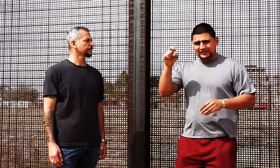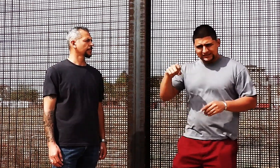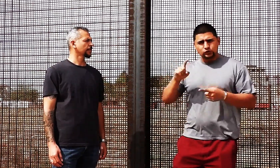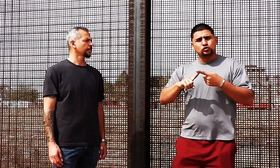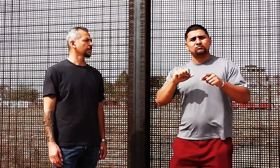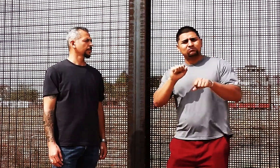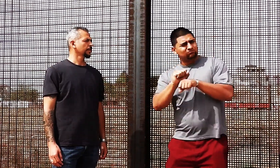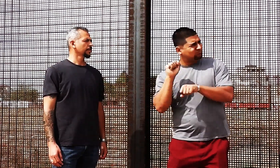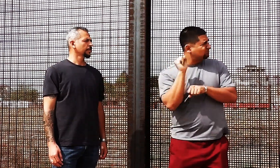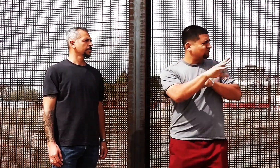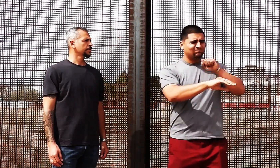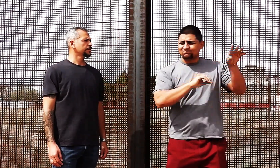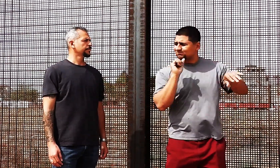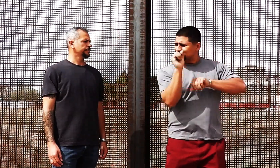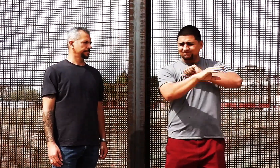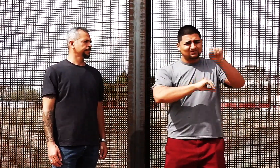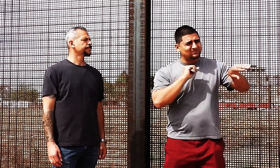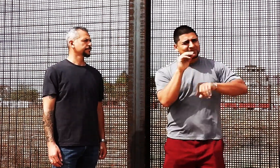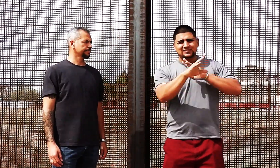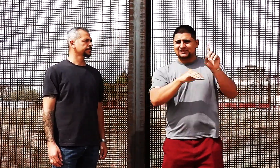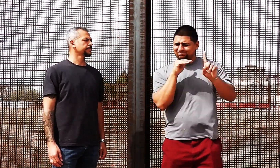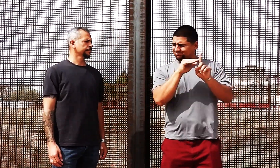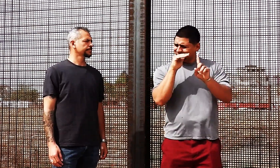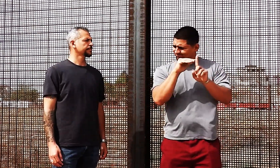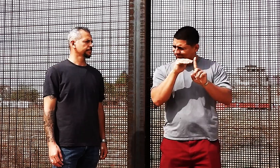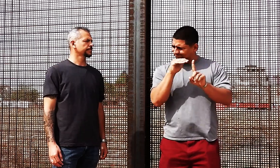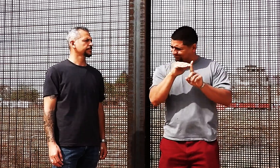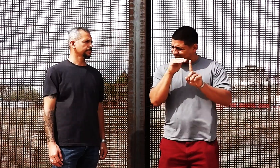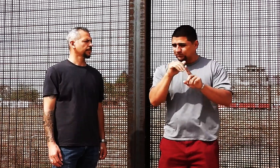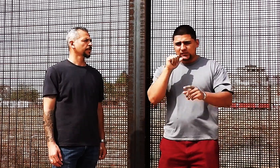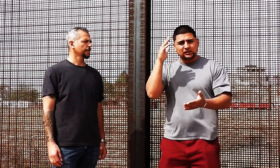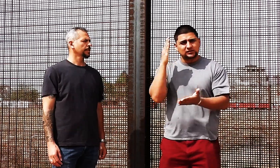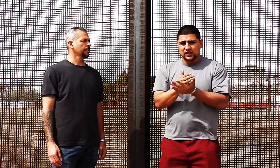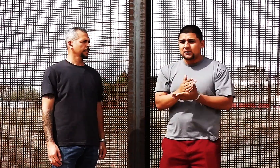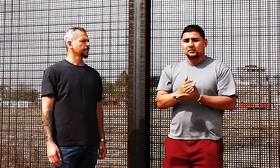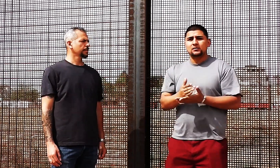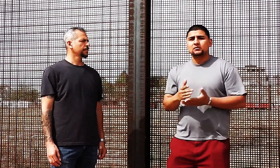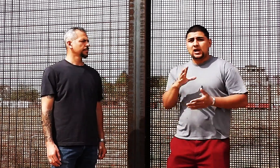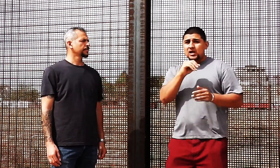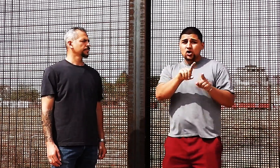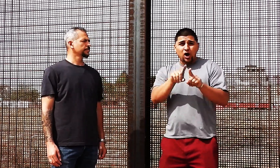We need to keep on sending our stories to them. Remind them. Do not stop. Remind them.